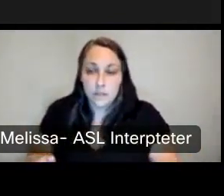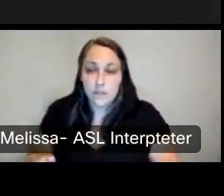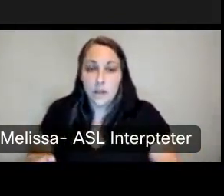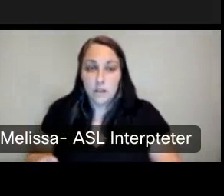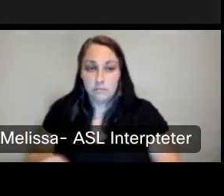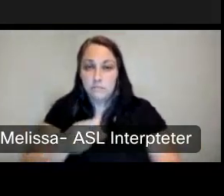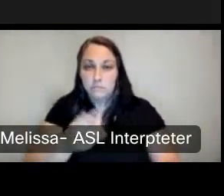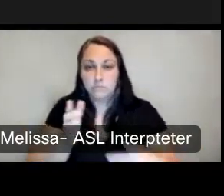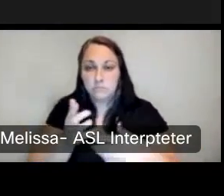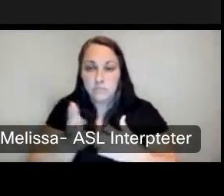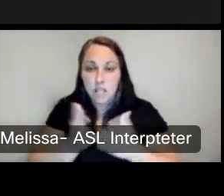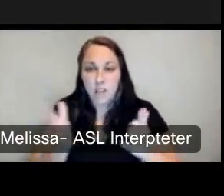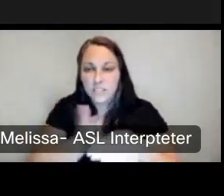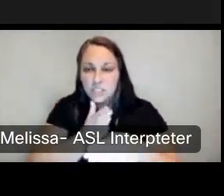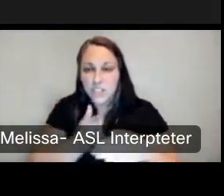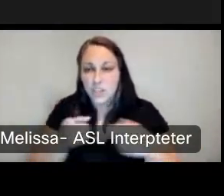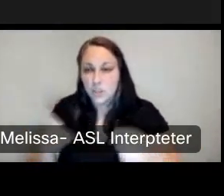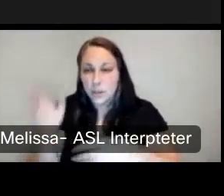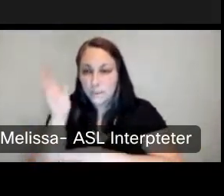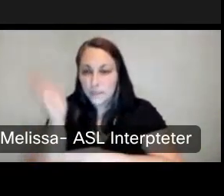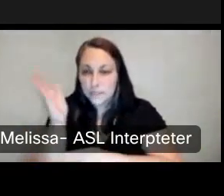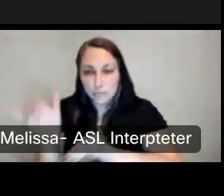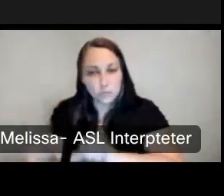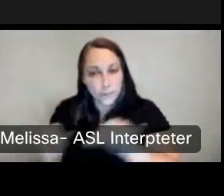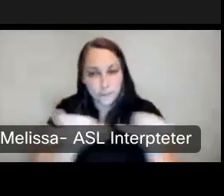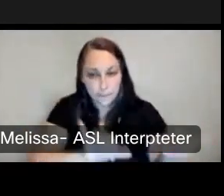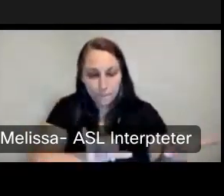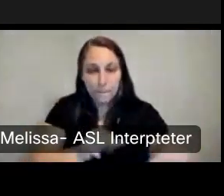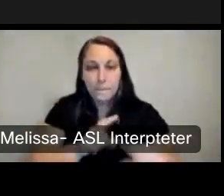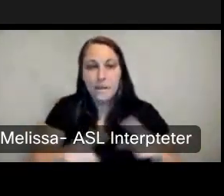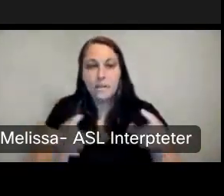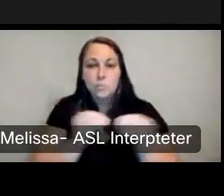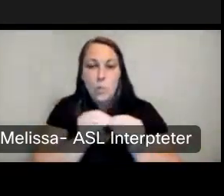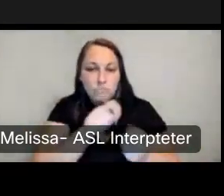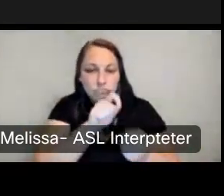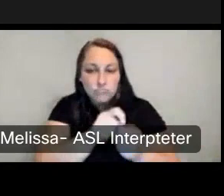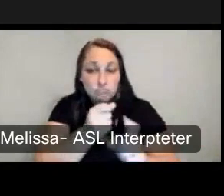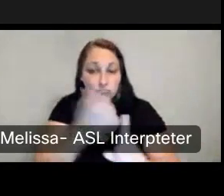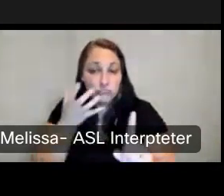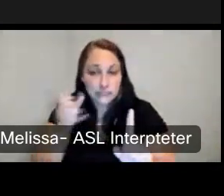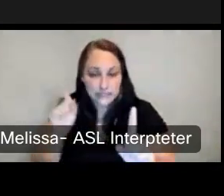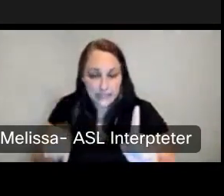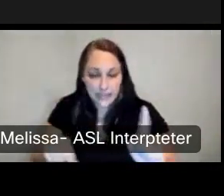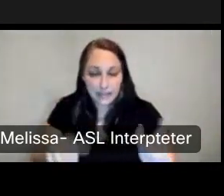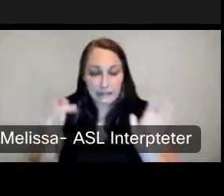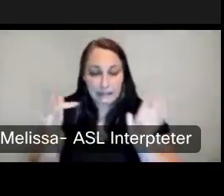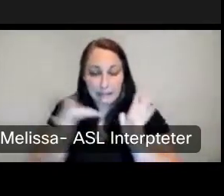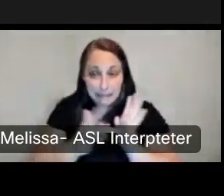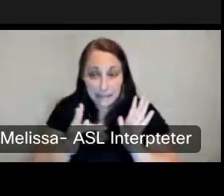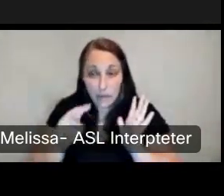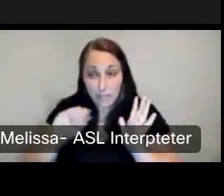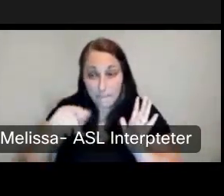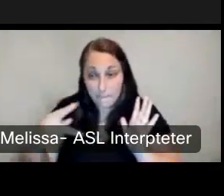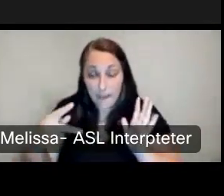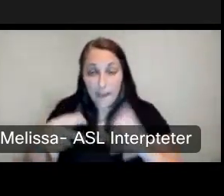you have more detail you can click on the maps and make them really big and look at them um